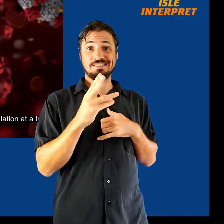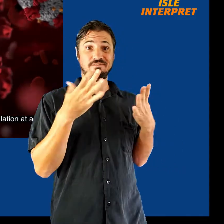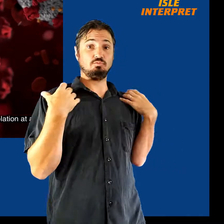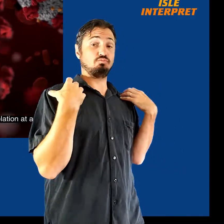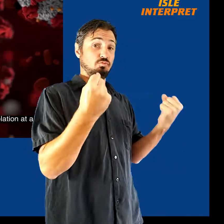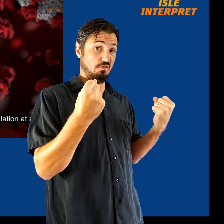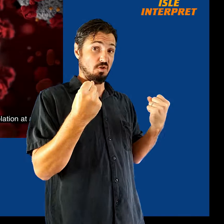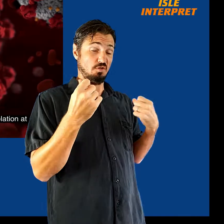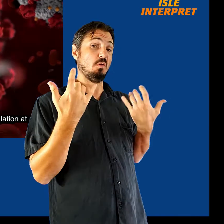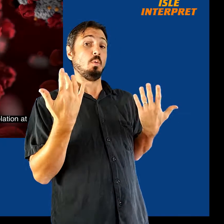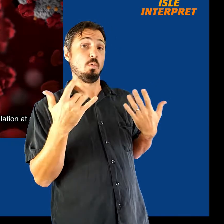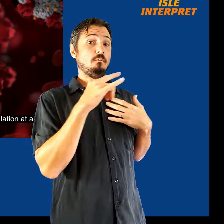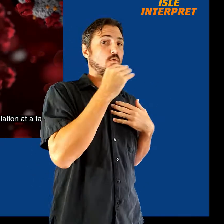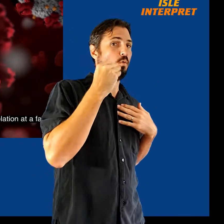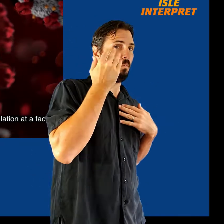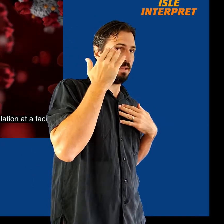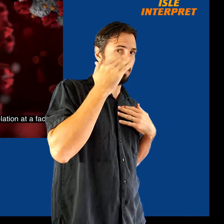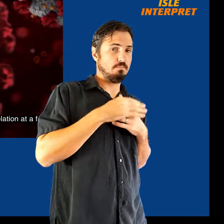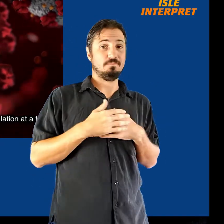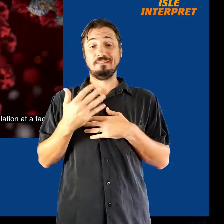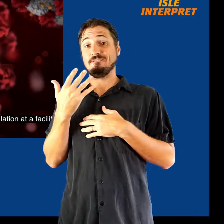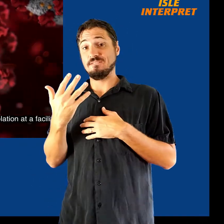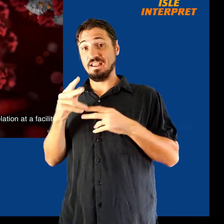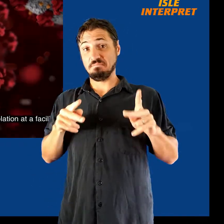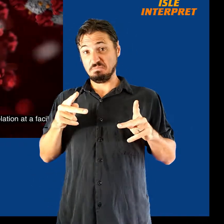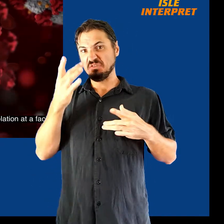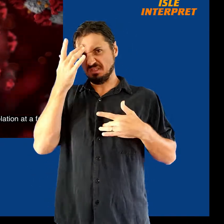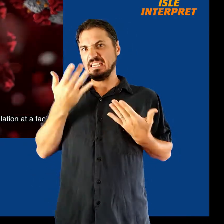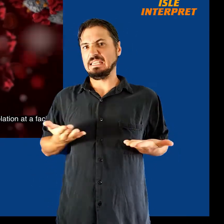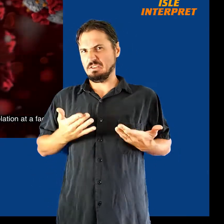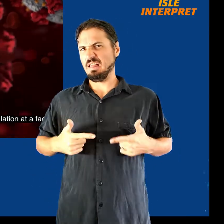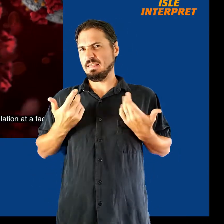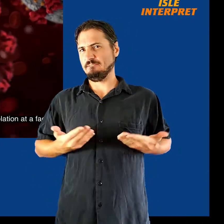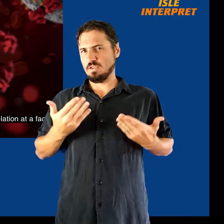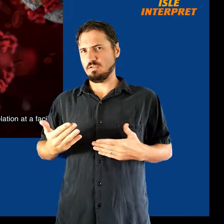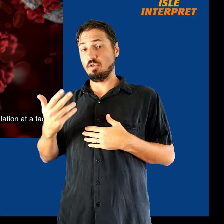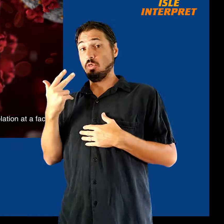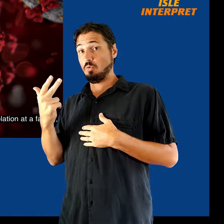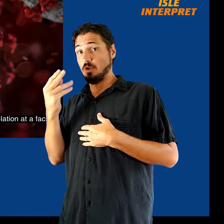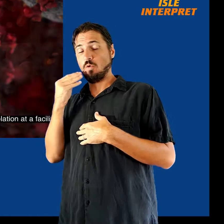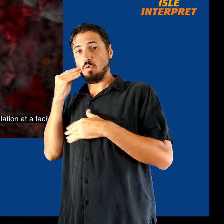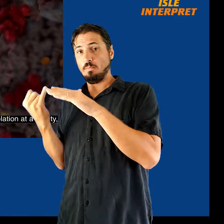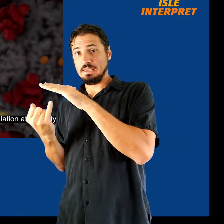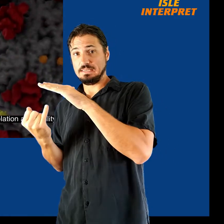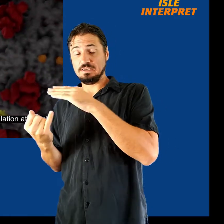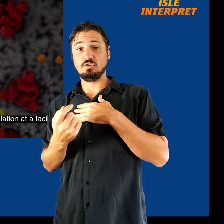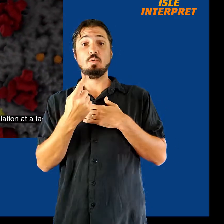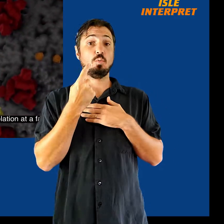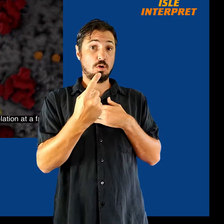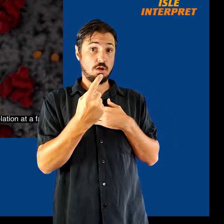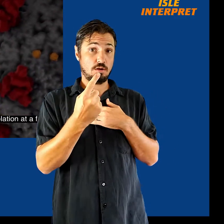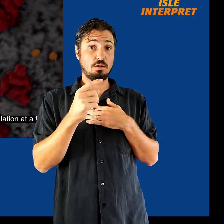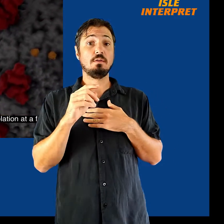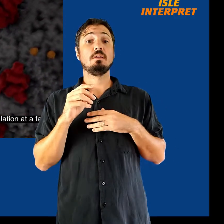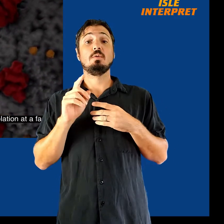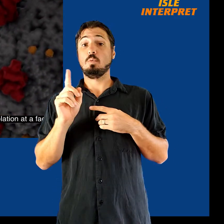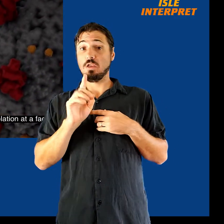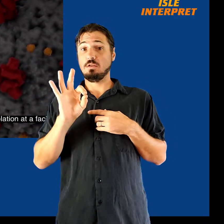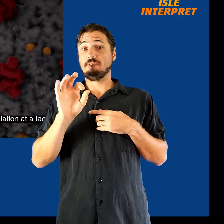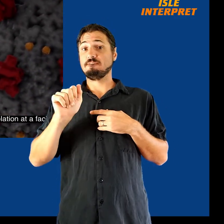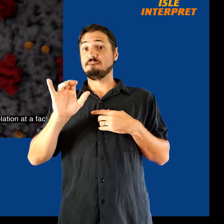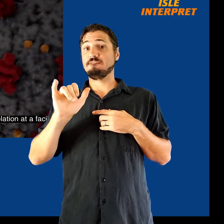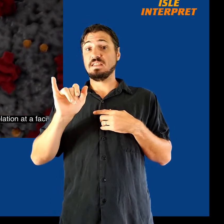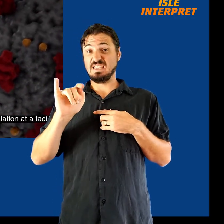The remaining 5 active cases are residents, 3 are in home isolation, 1 is in isolation at a facility, and 1 remains in isolation in the hospital.